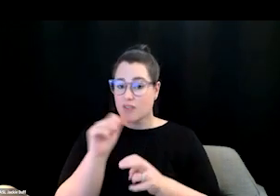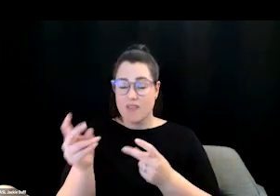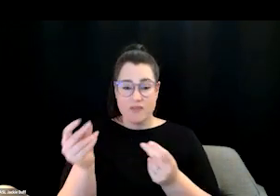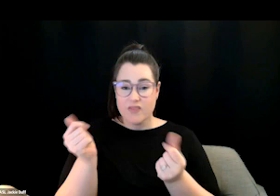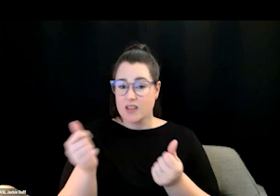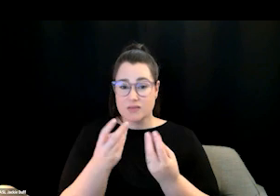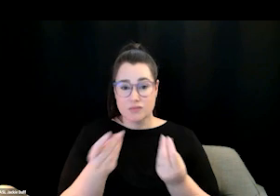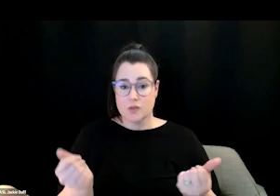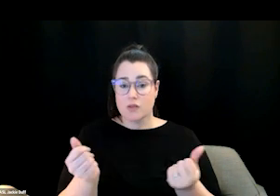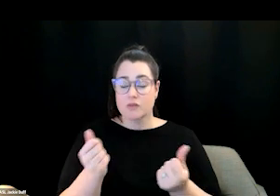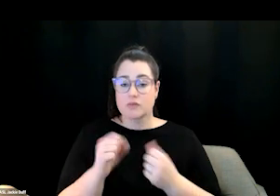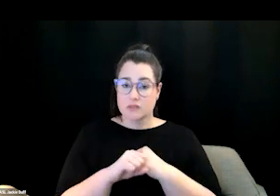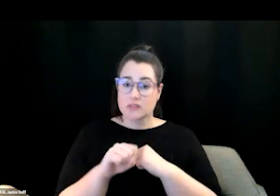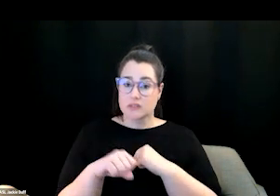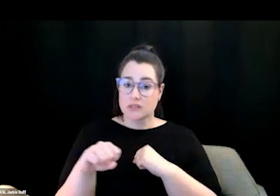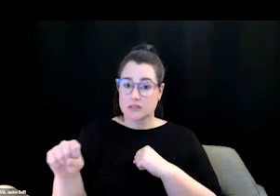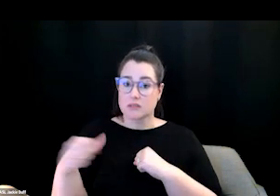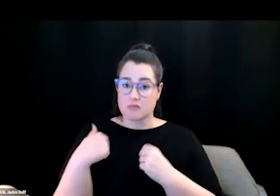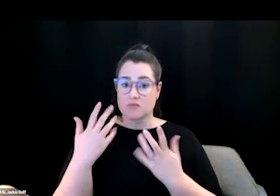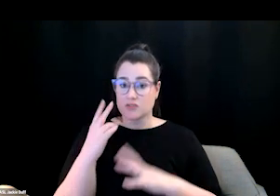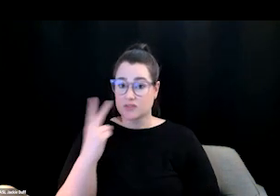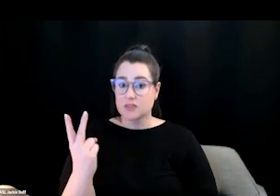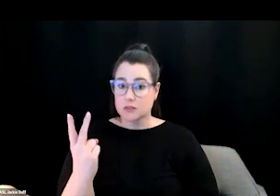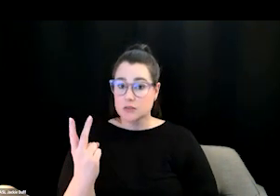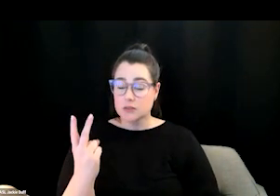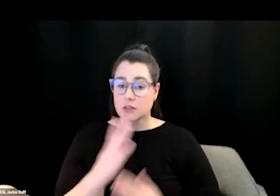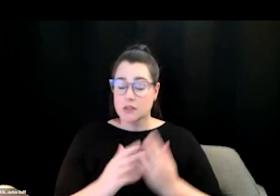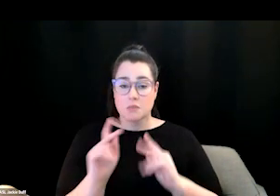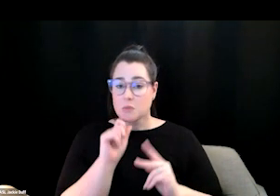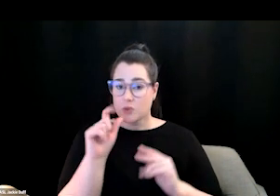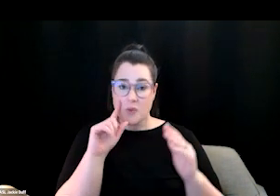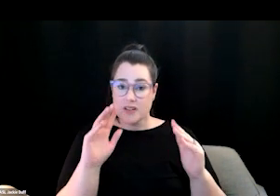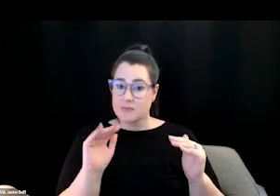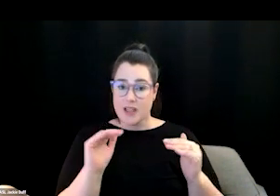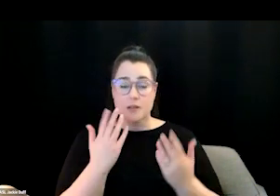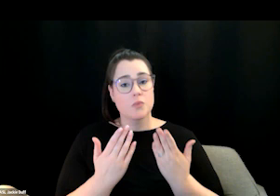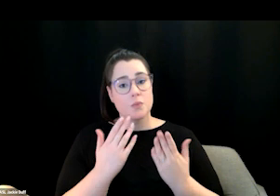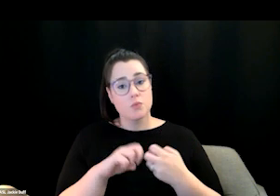So some issues I've seen that people don't expect is maybe there's an issue with your account.